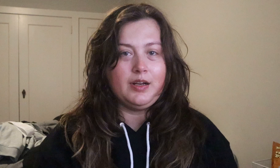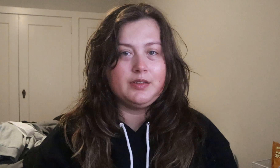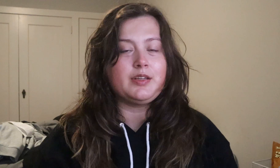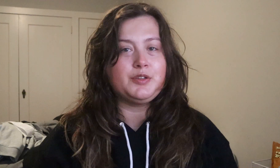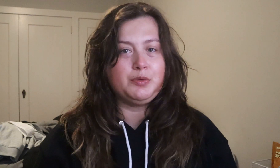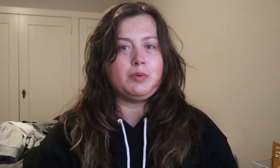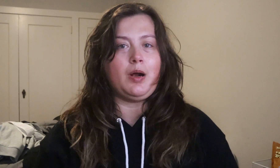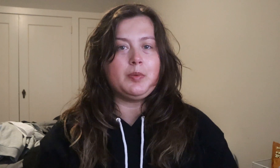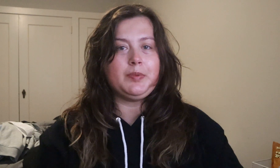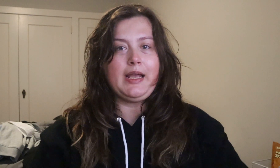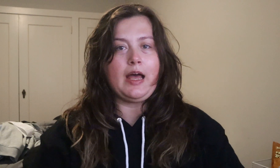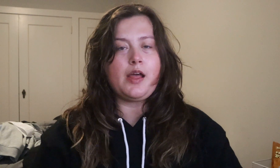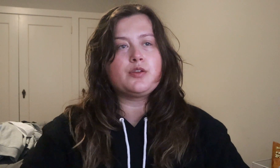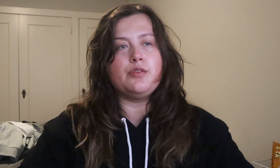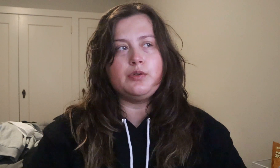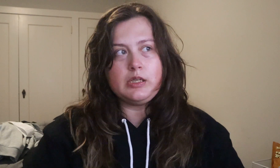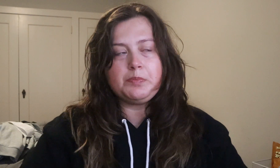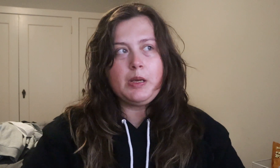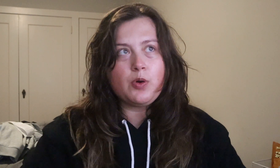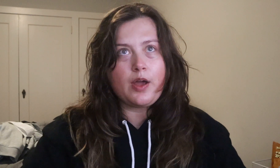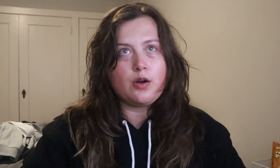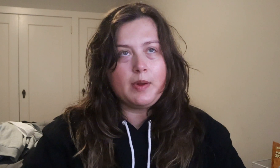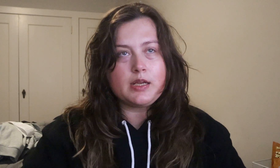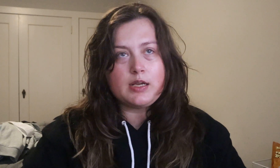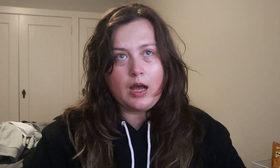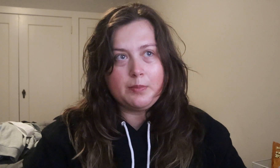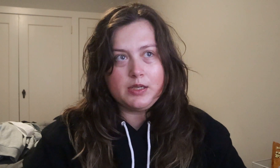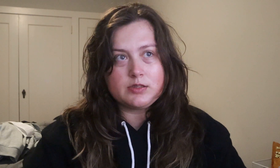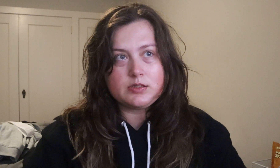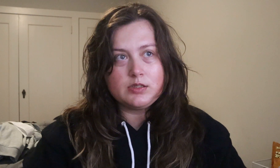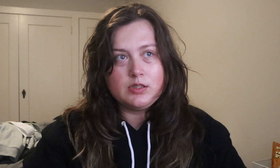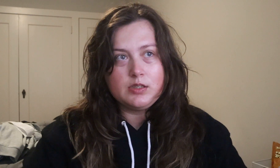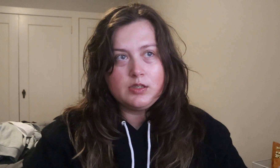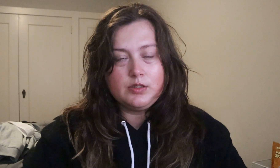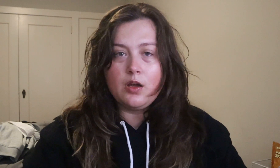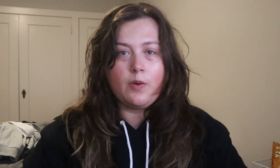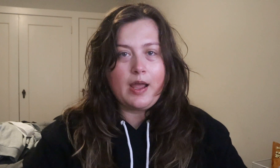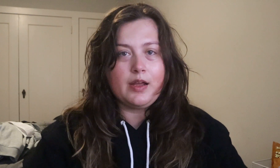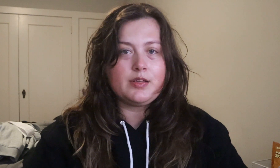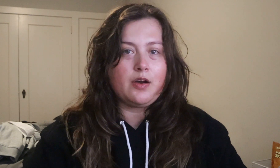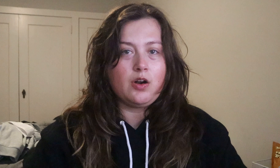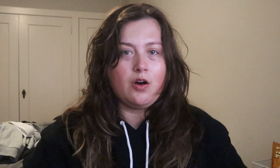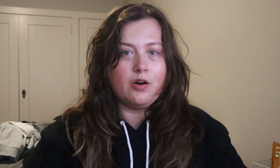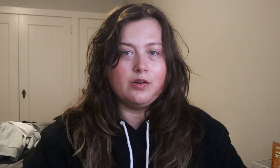And since you will probably ask, do these people that are making comments know ASL at all?